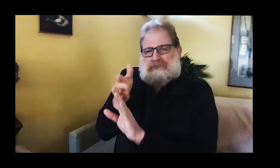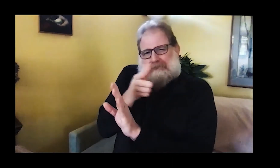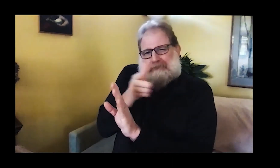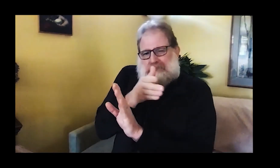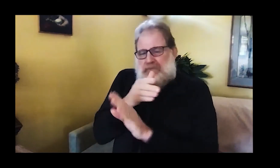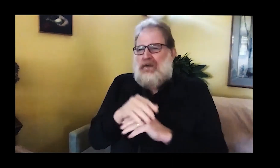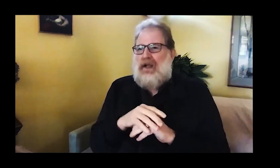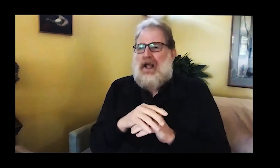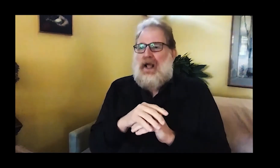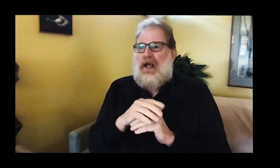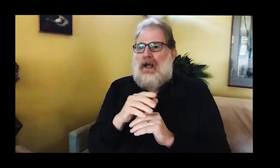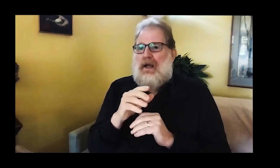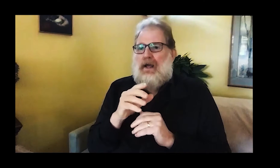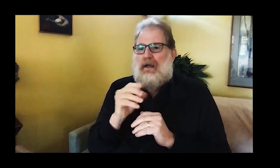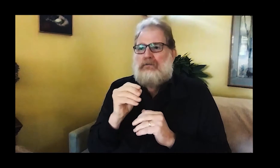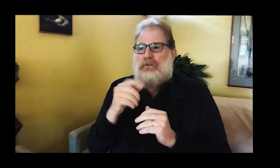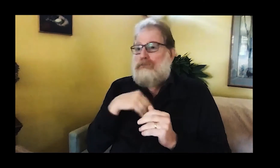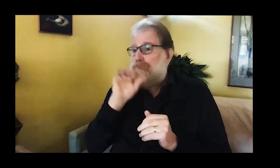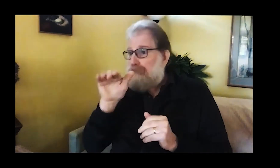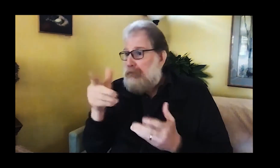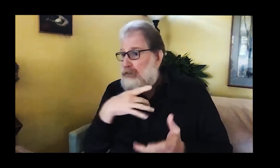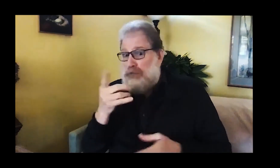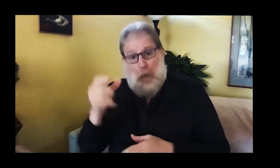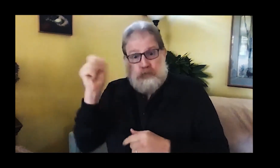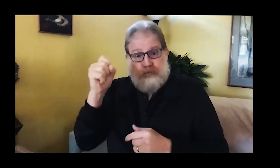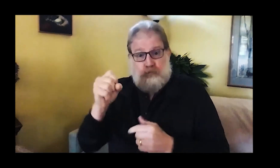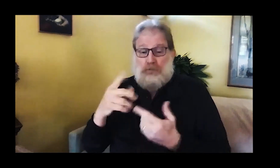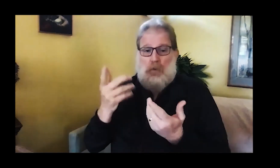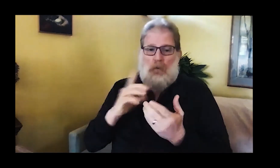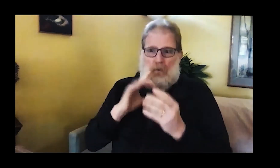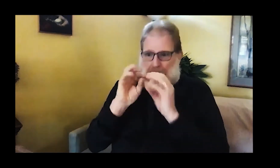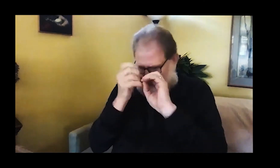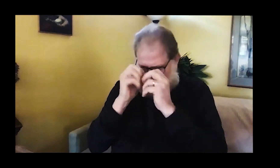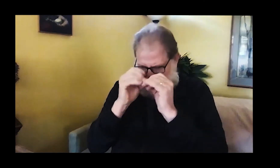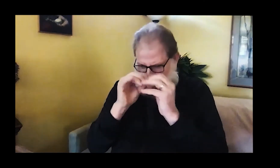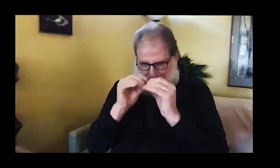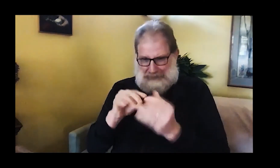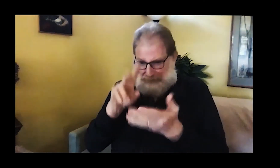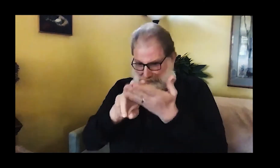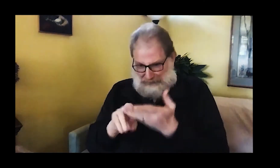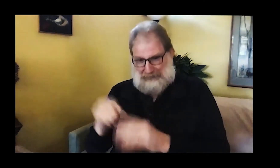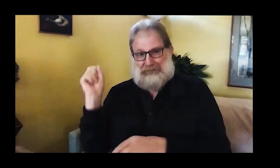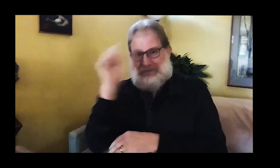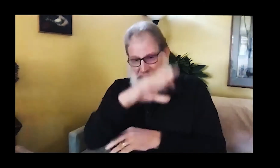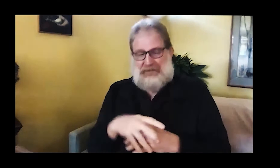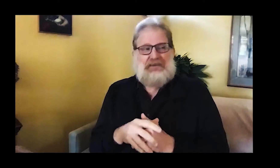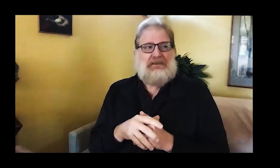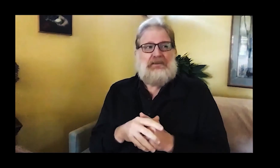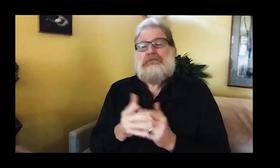recently and so I asked if they were interested, and then we did some writing and figured it out,